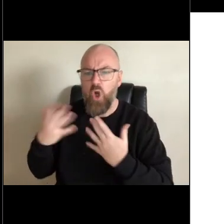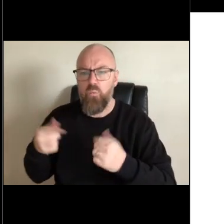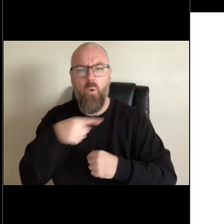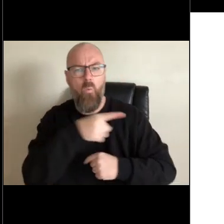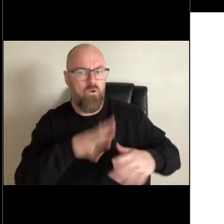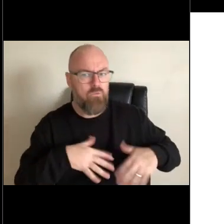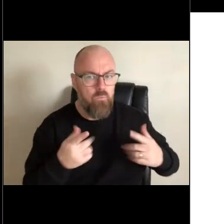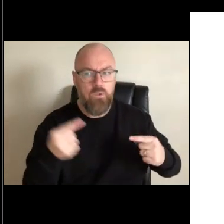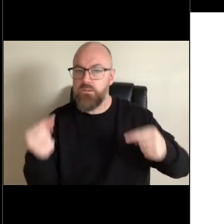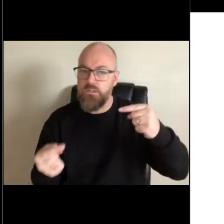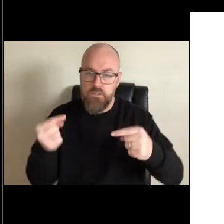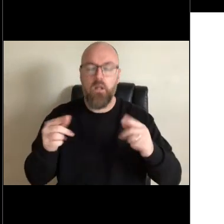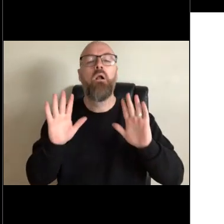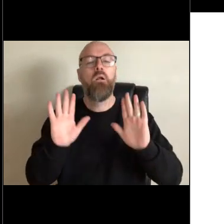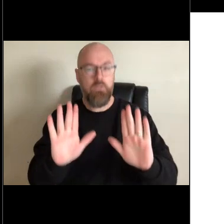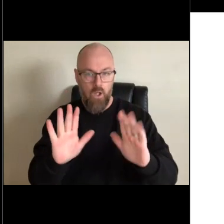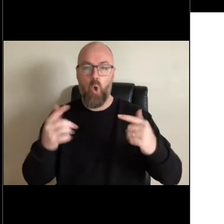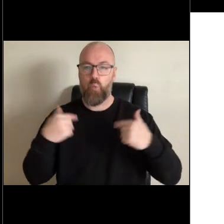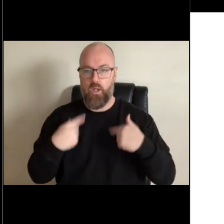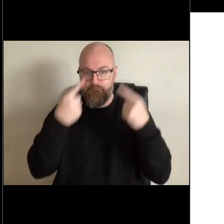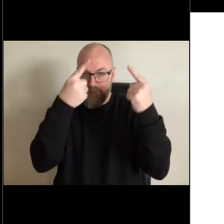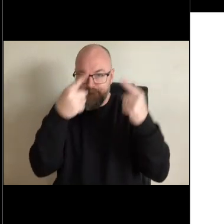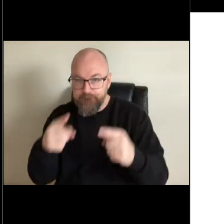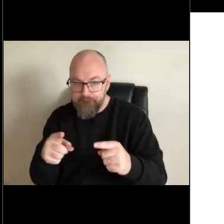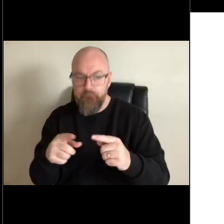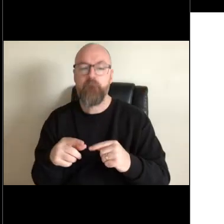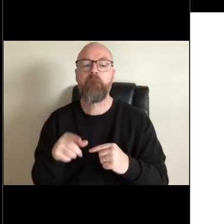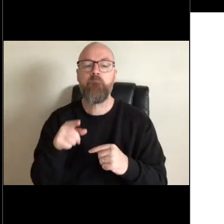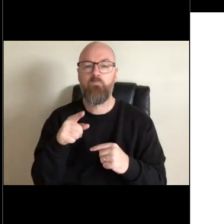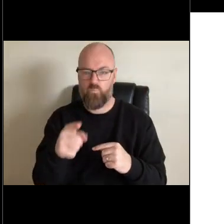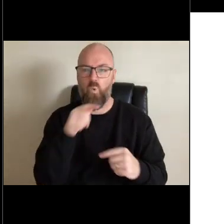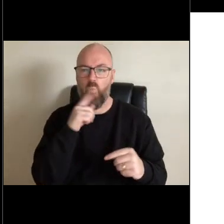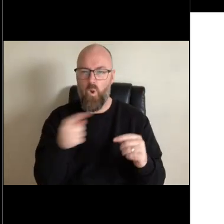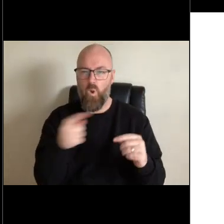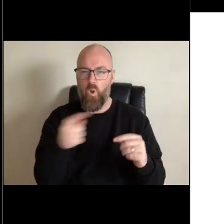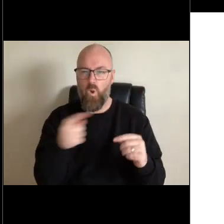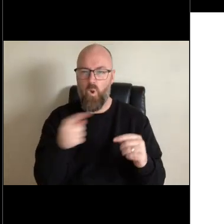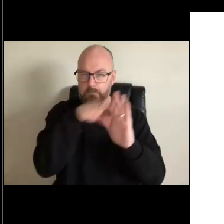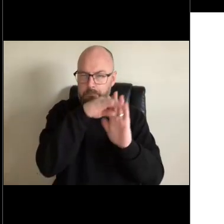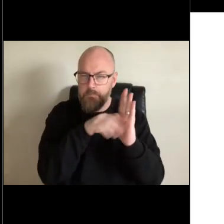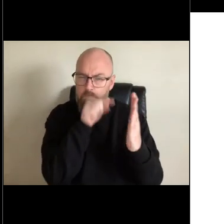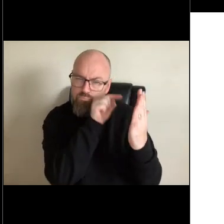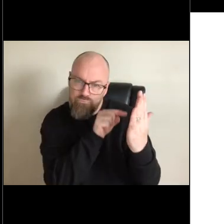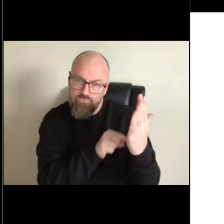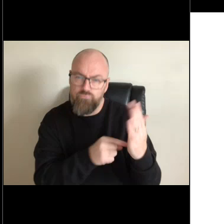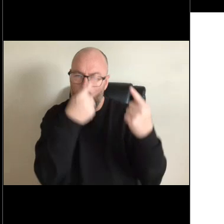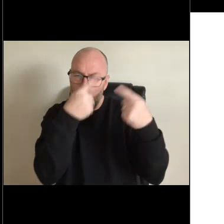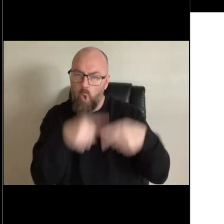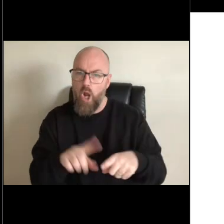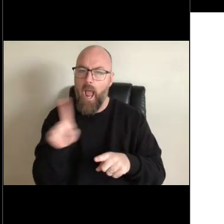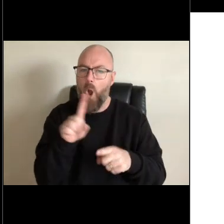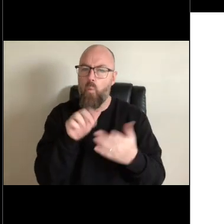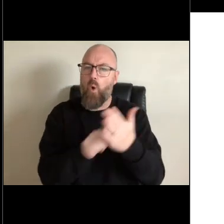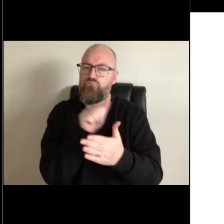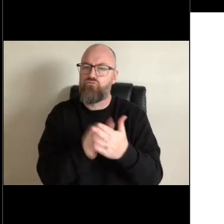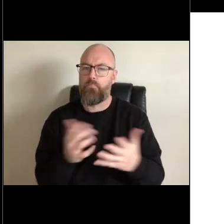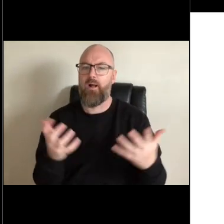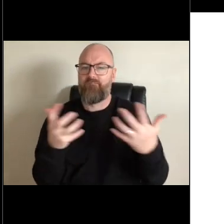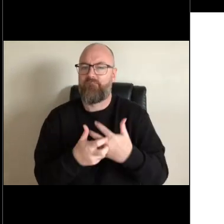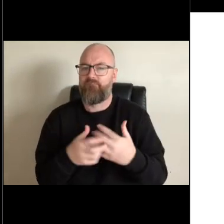you worked down um the sections to work out what the proper arrangements are um the changes to the